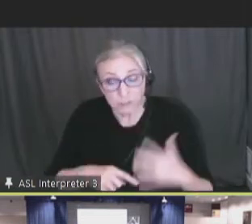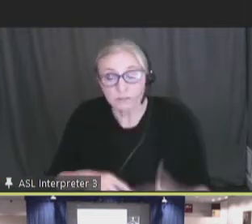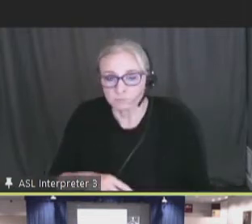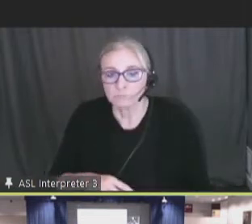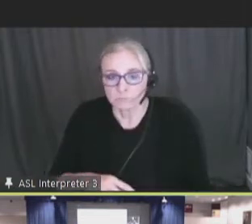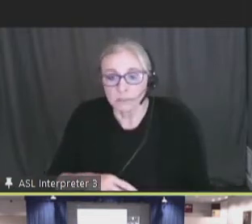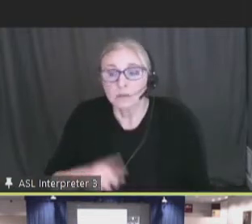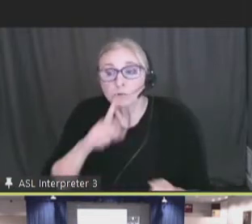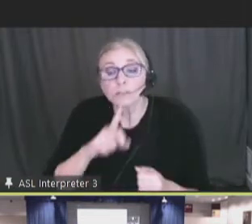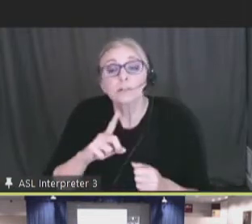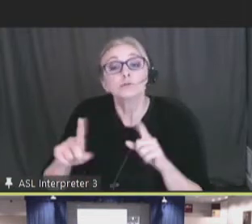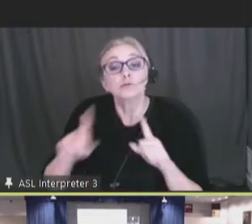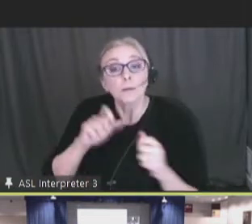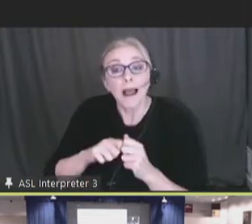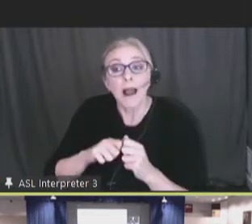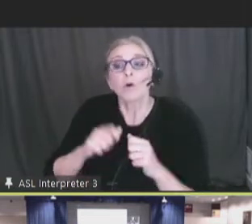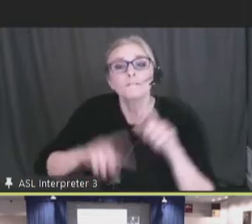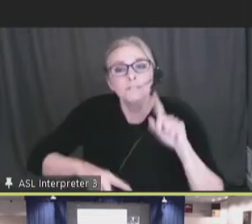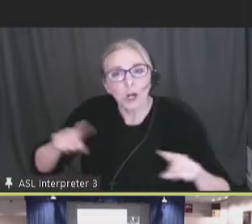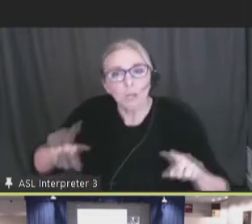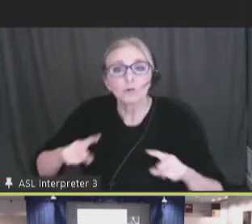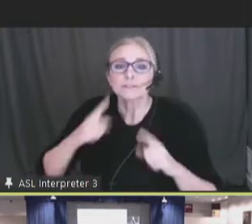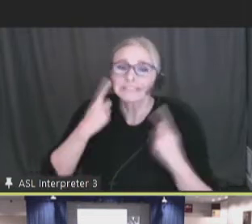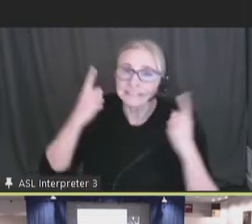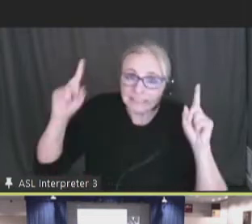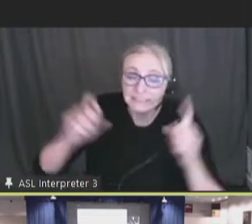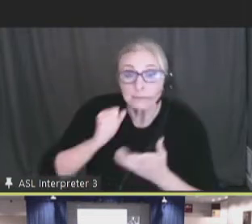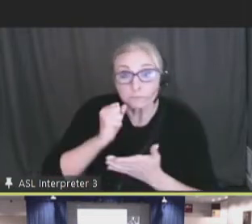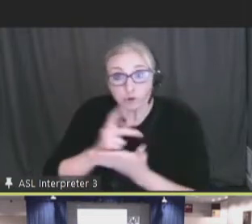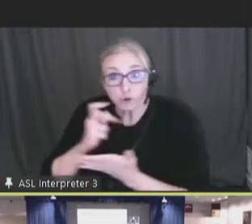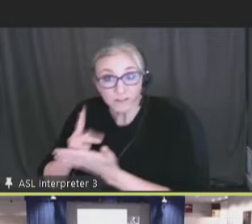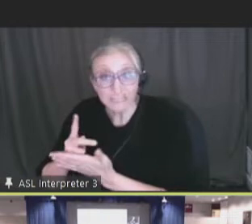you spoke about your variable successes in improving vaccination rates. Do you foresee